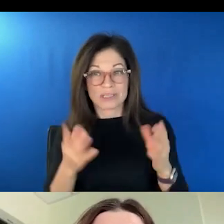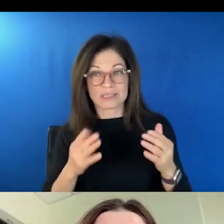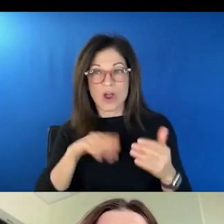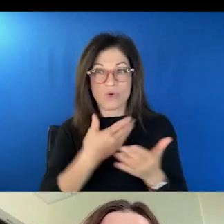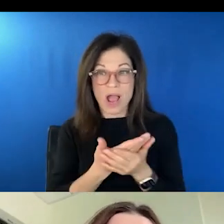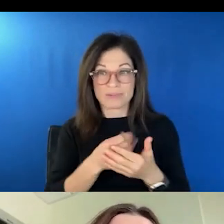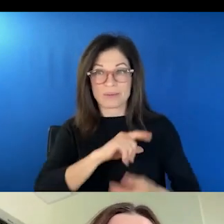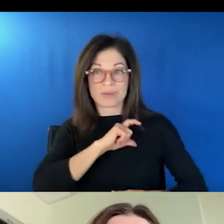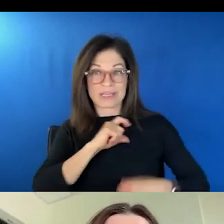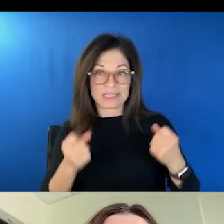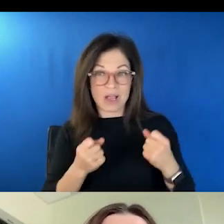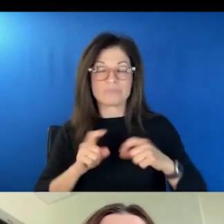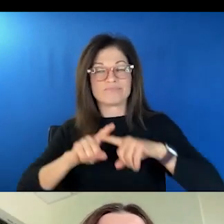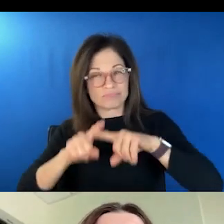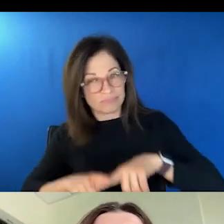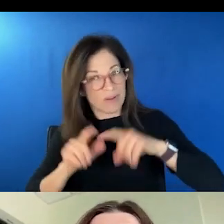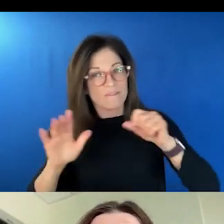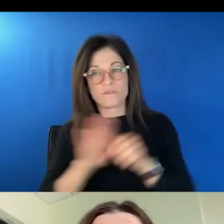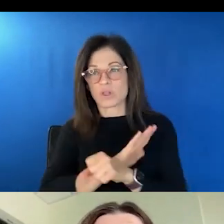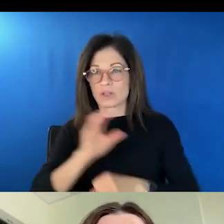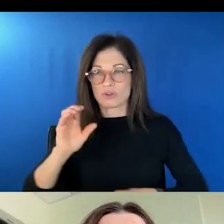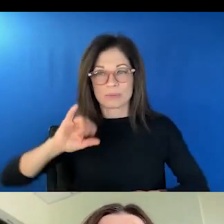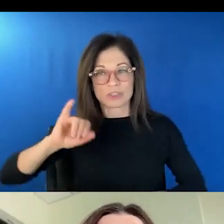RELYING ON THE CRIMINAL JUSTICE SYSTEM. PROFESSIONALS AREM